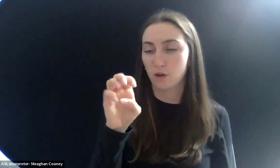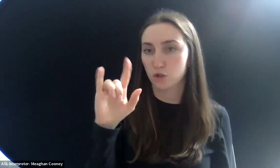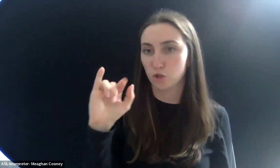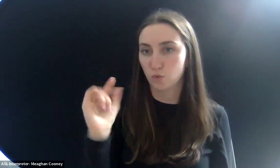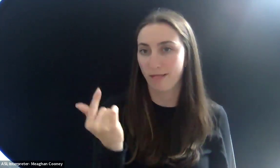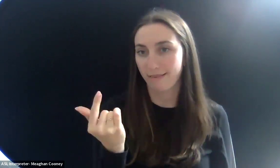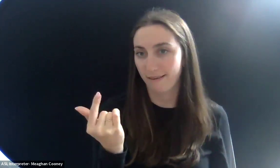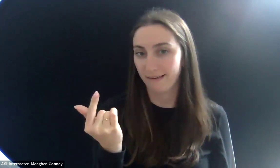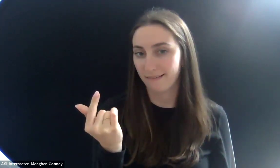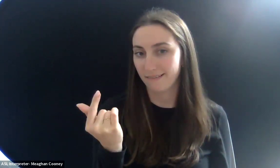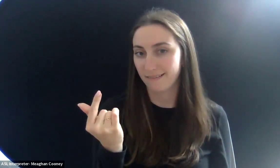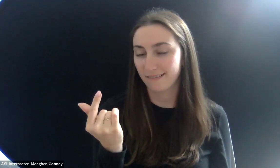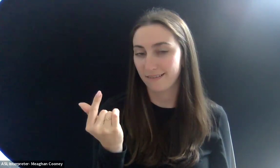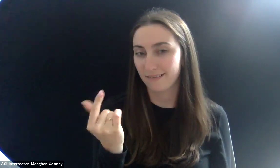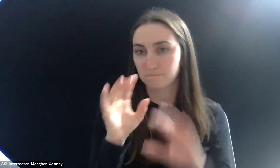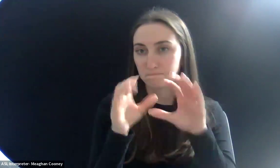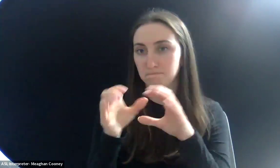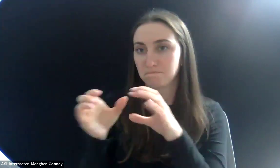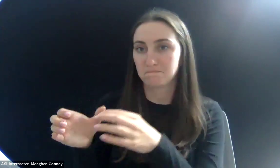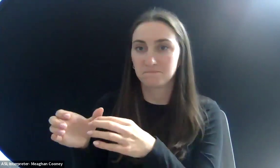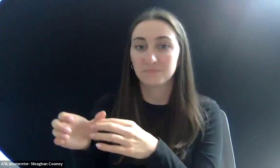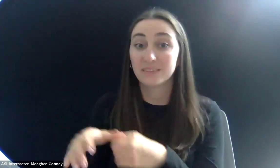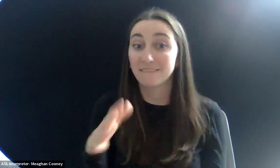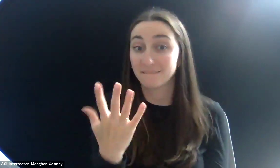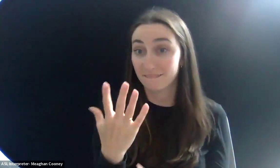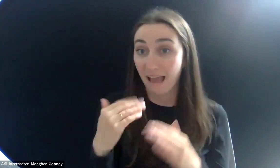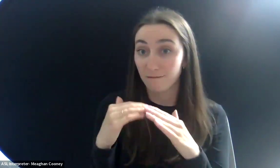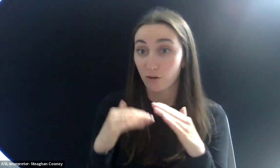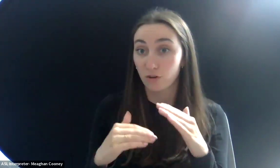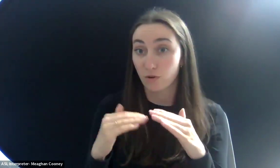or passive house. If it's five or more dwelling units, the standard is passive